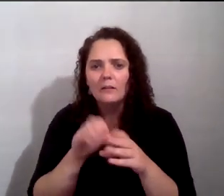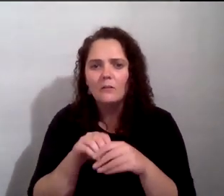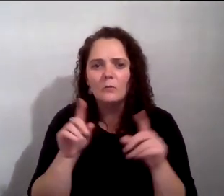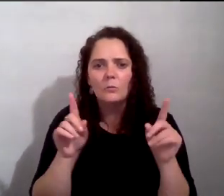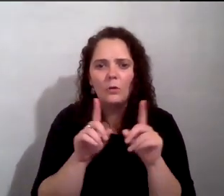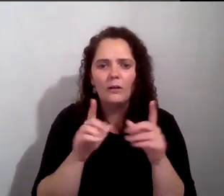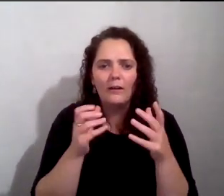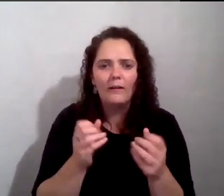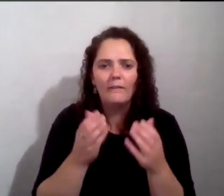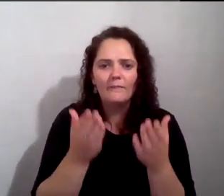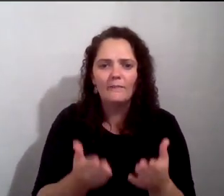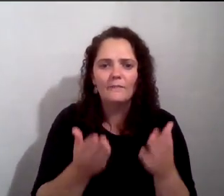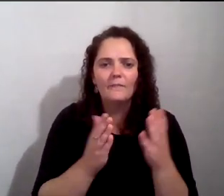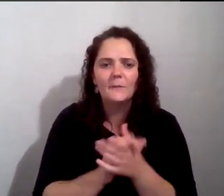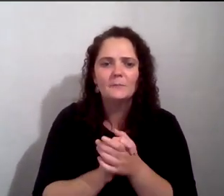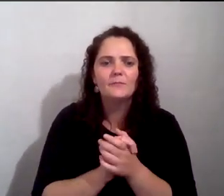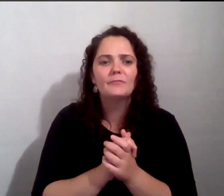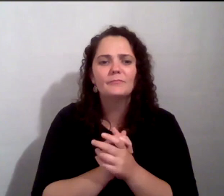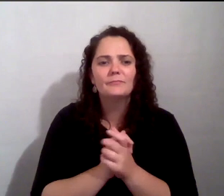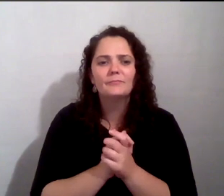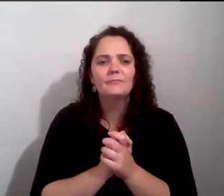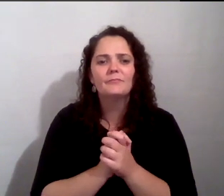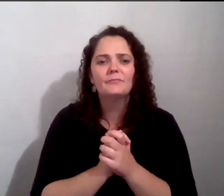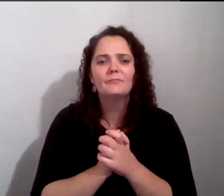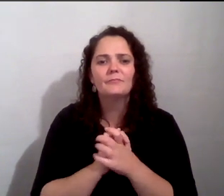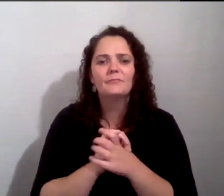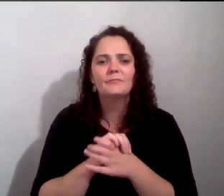Now Fairweather commented in an interview in 1962,